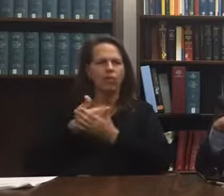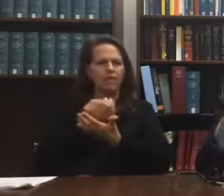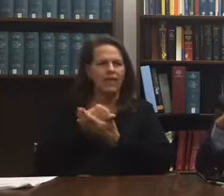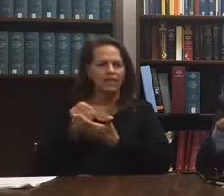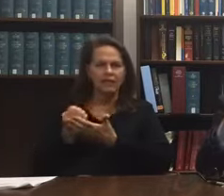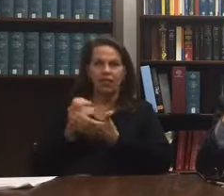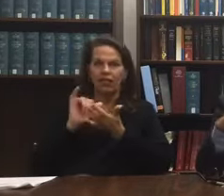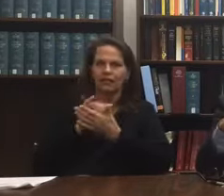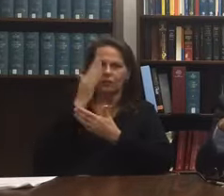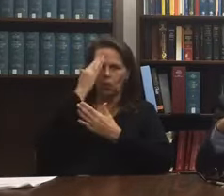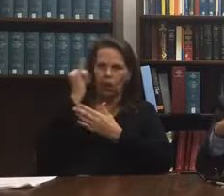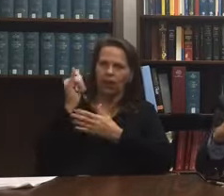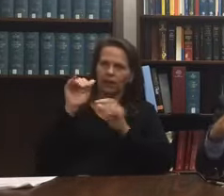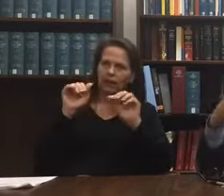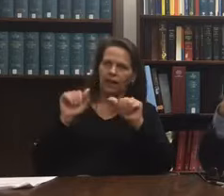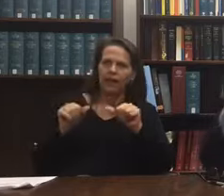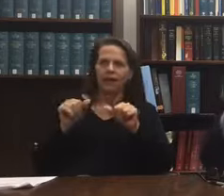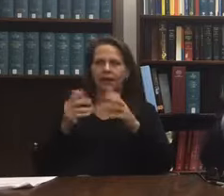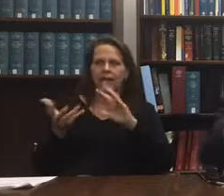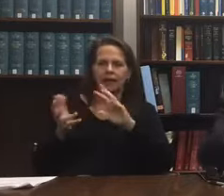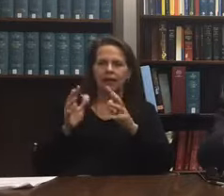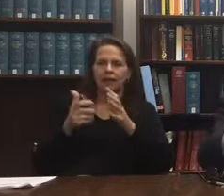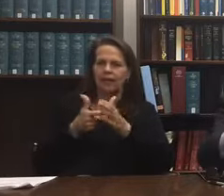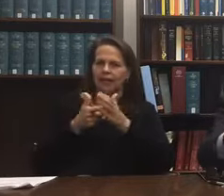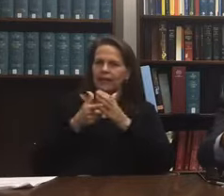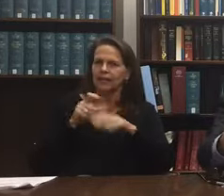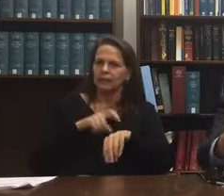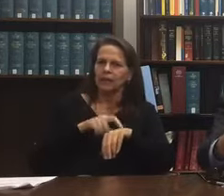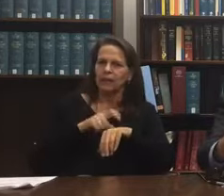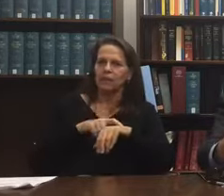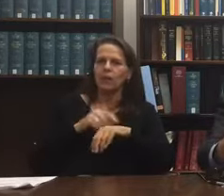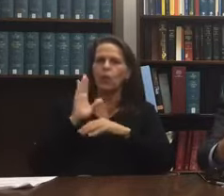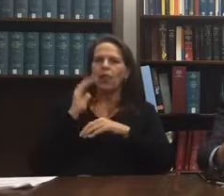why hearings can take some time so they'll have the health plan sort of go